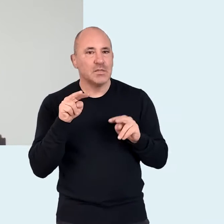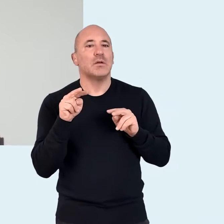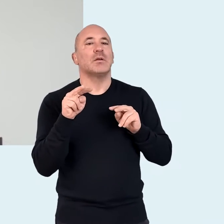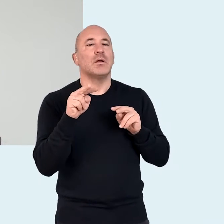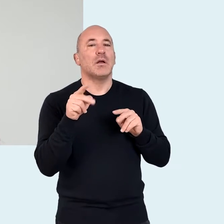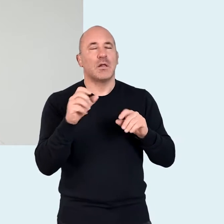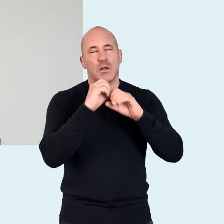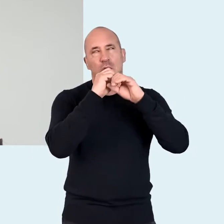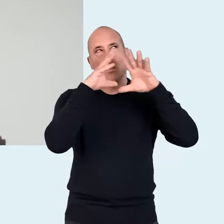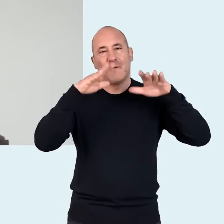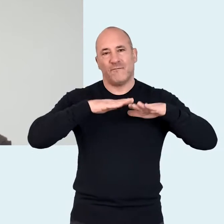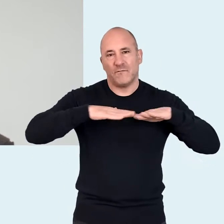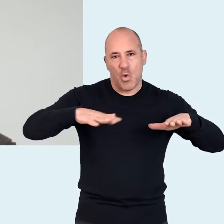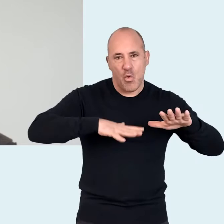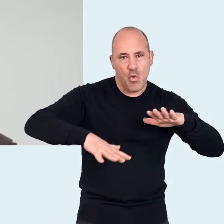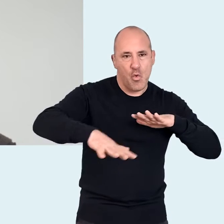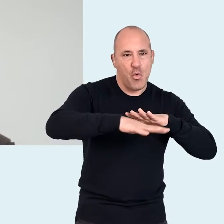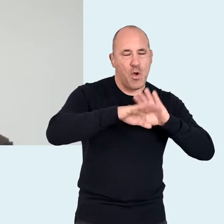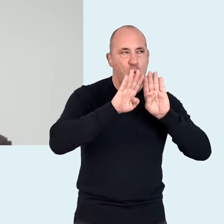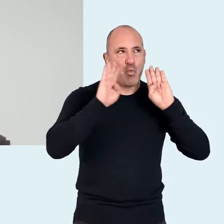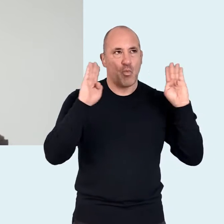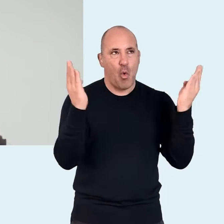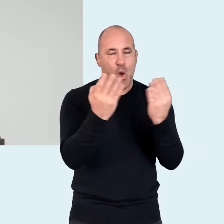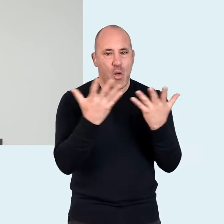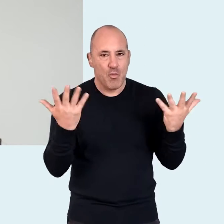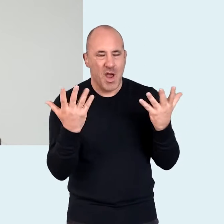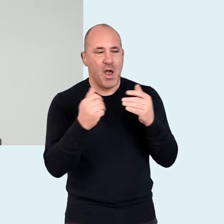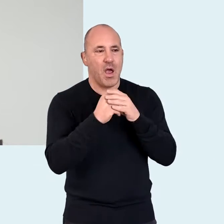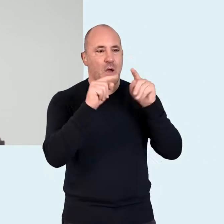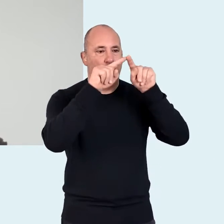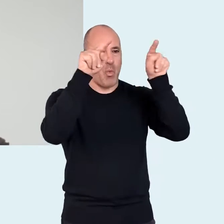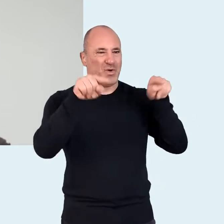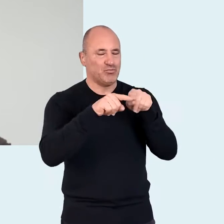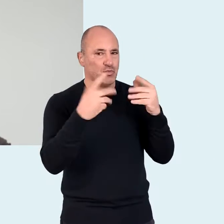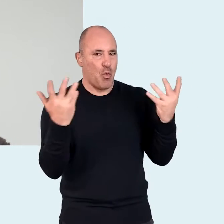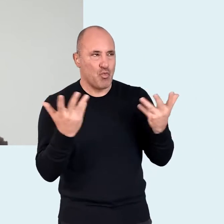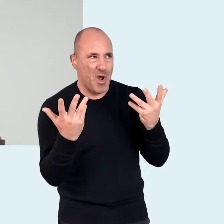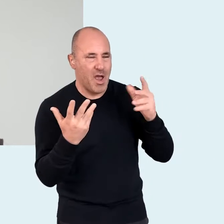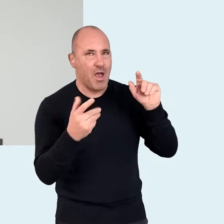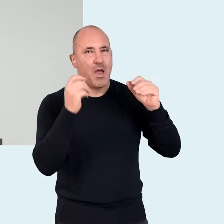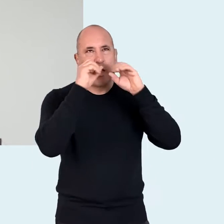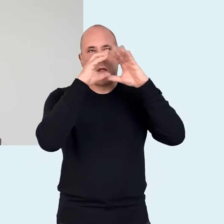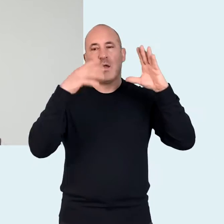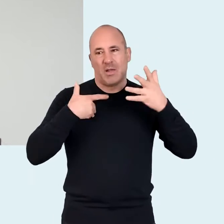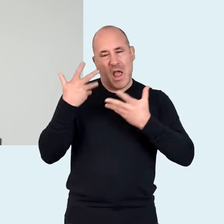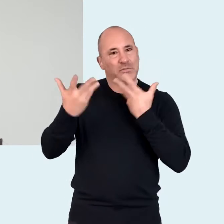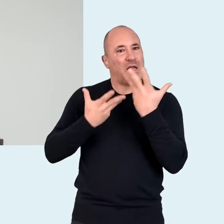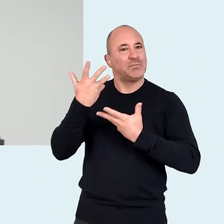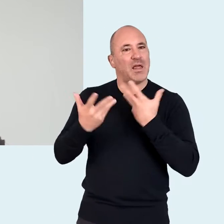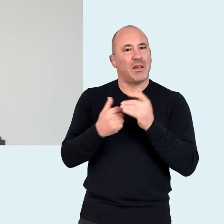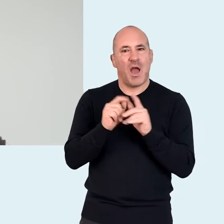and the names of the people. So they get a sense of the floor, the walls, where the windows